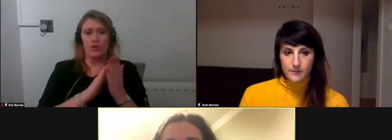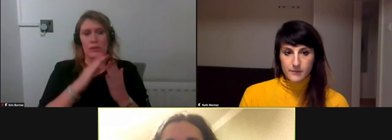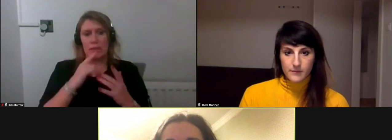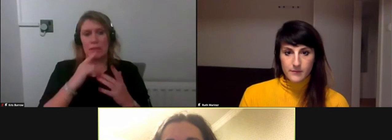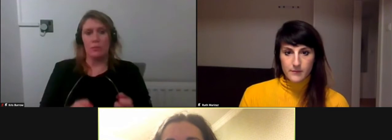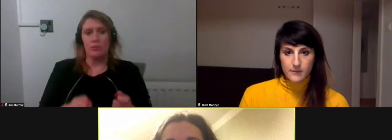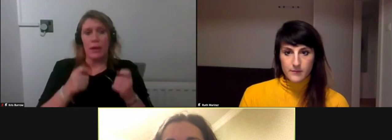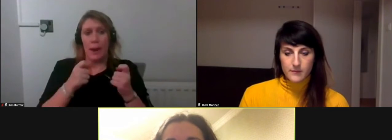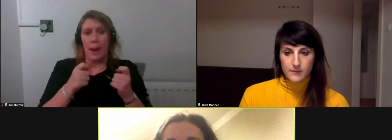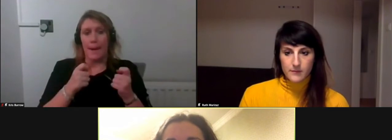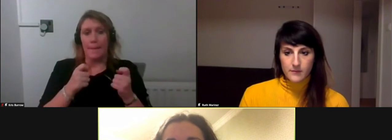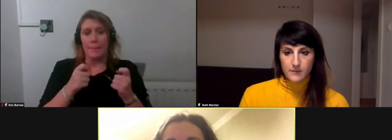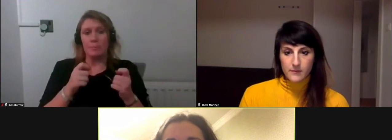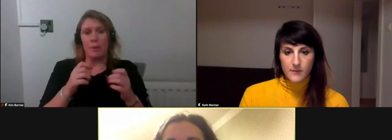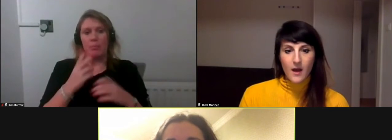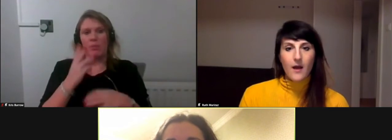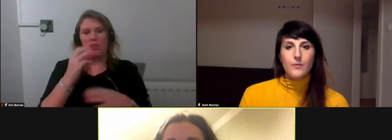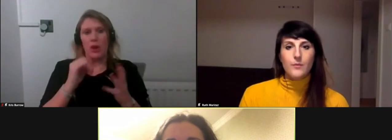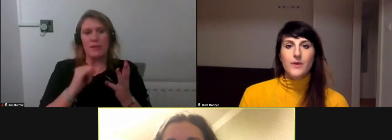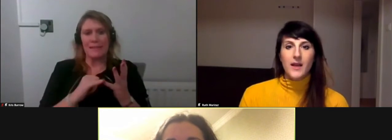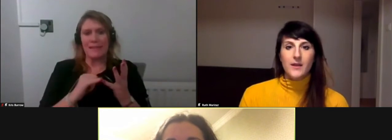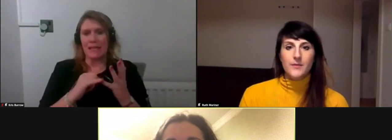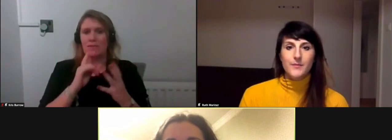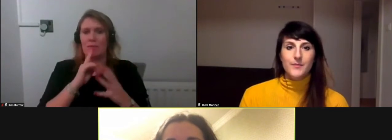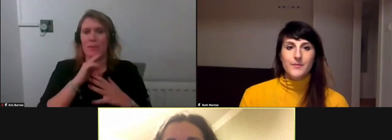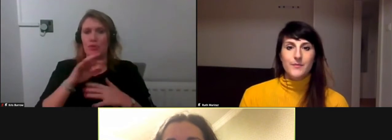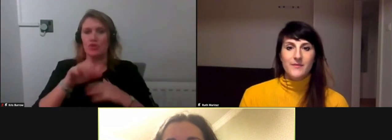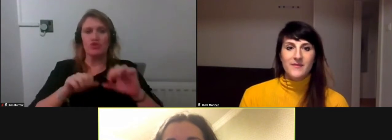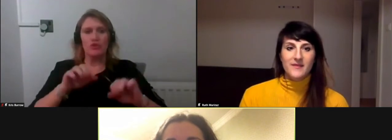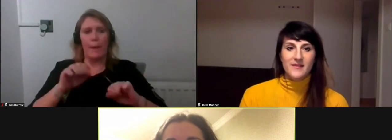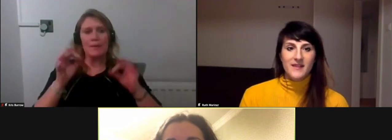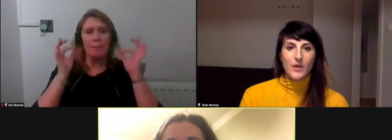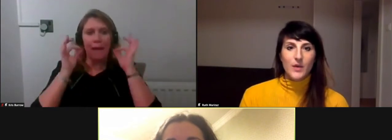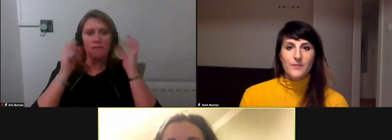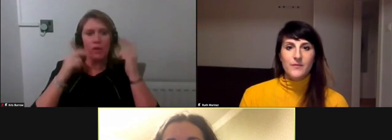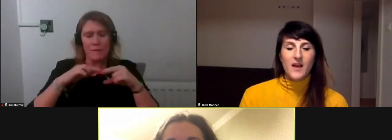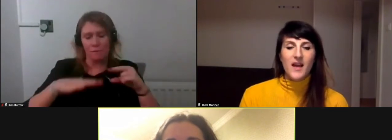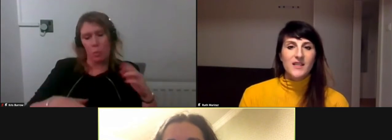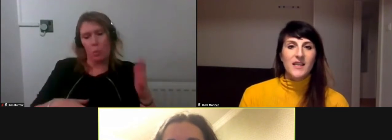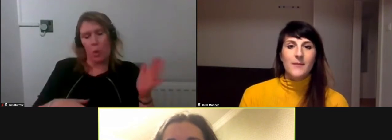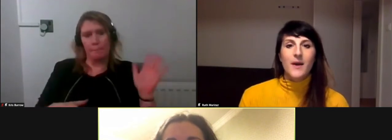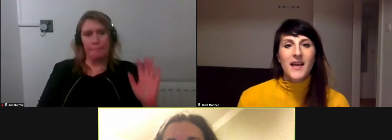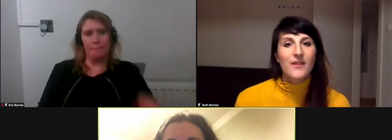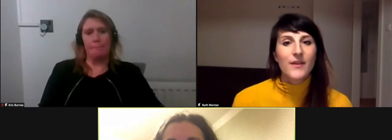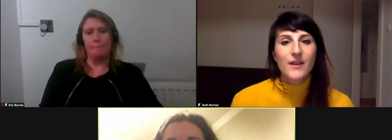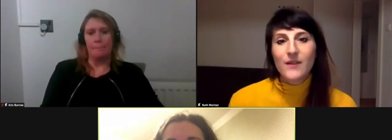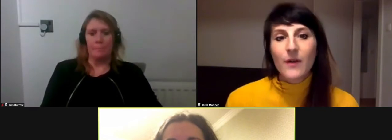30 seconds to grab headphones if they have them to hand. Cool. Actually my headphones have